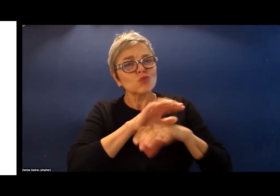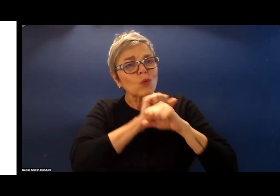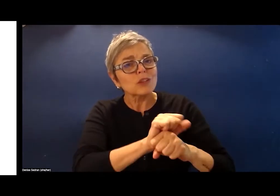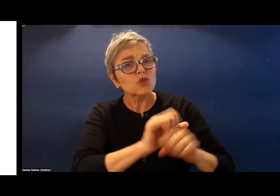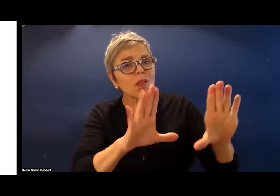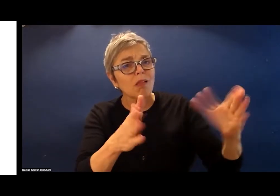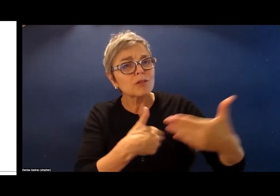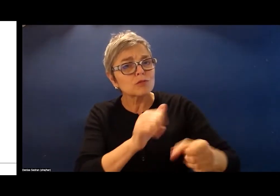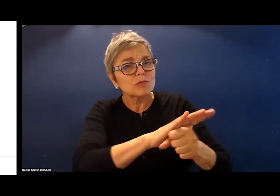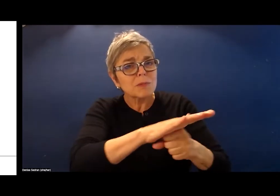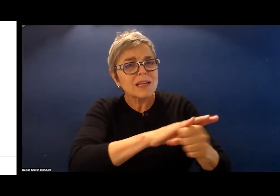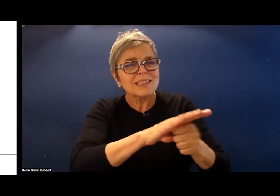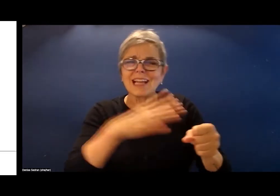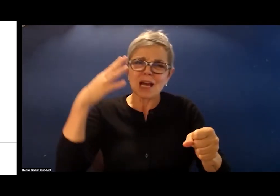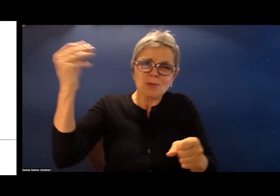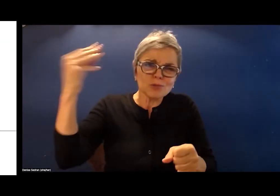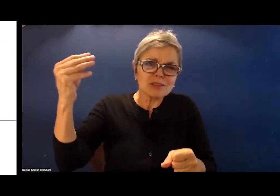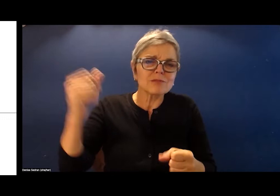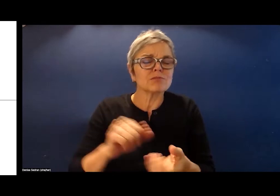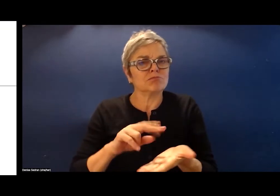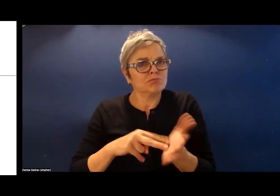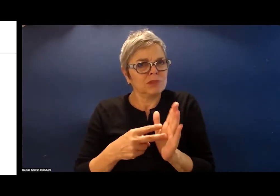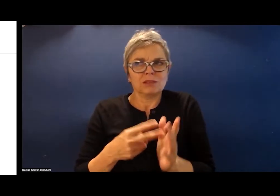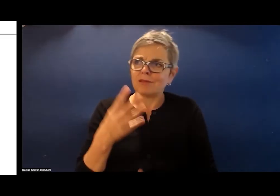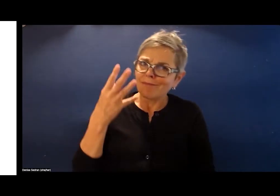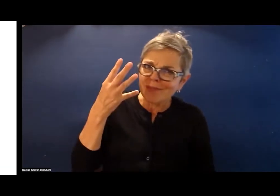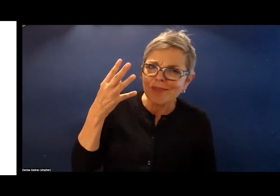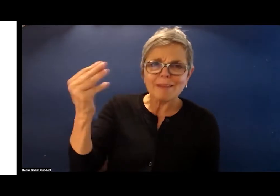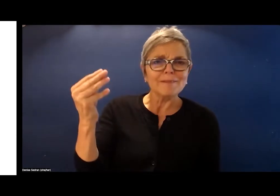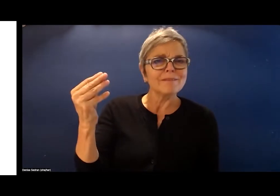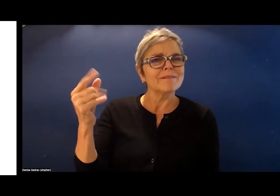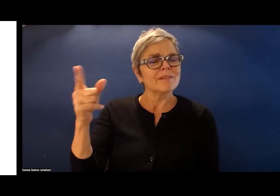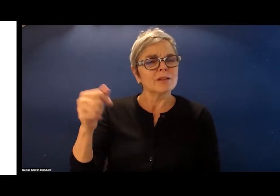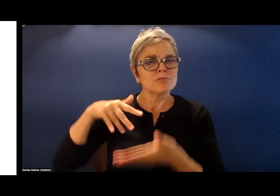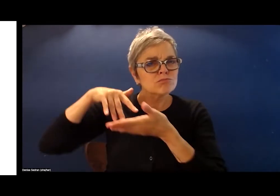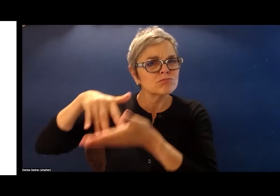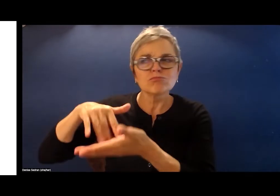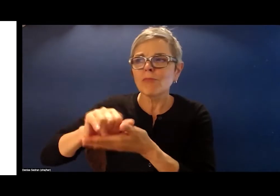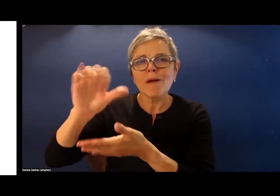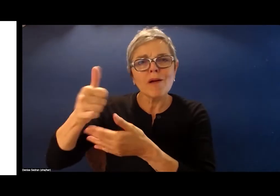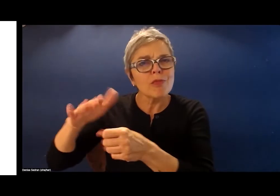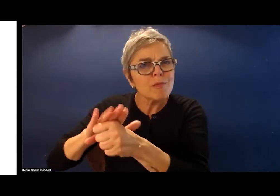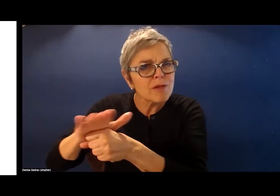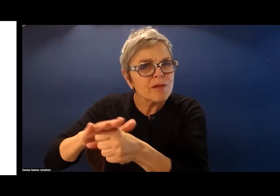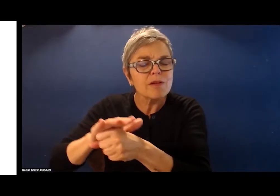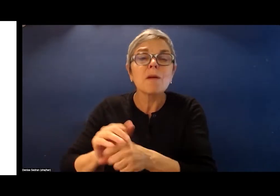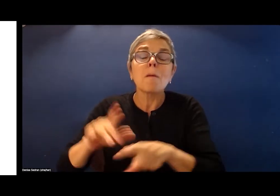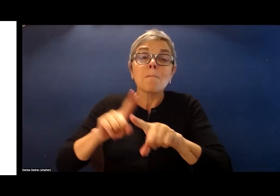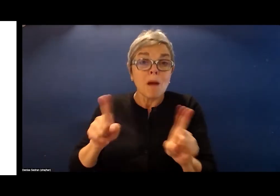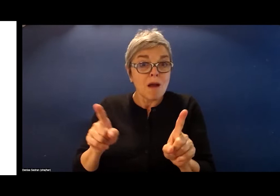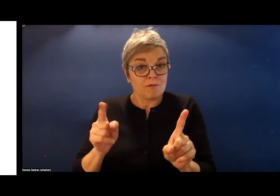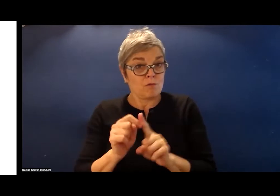So this can look like leaving and studying in a different geographic location, but for the purposes of our work